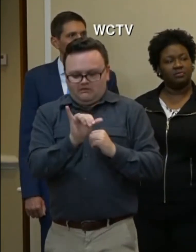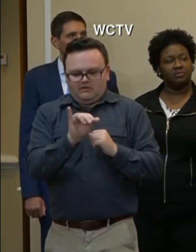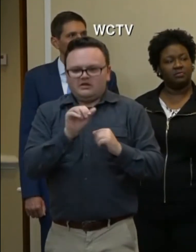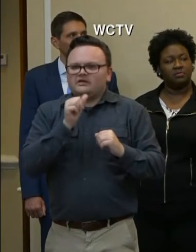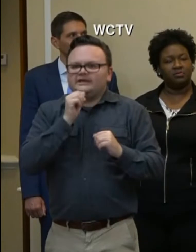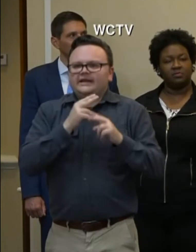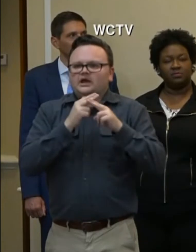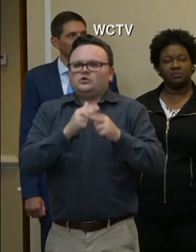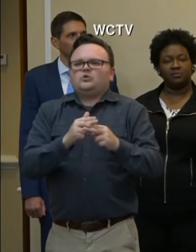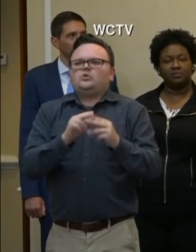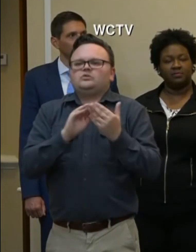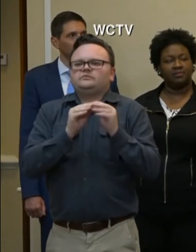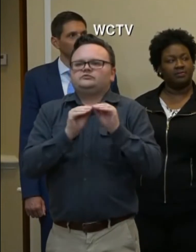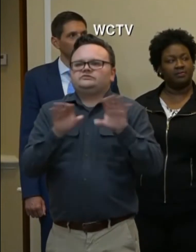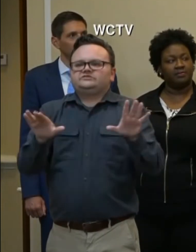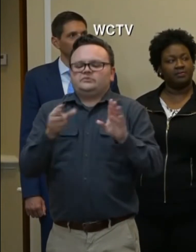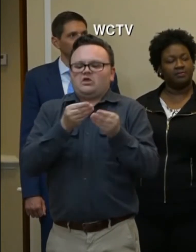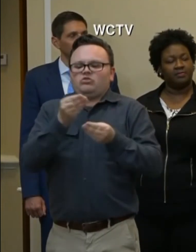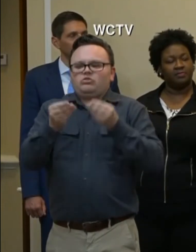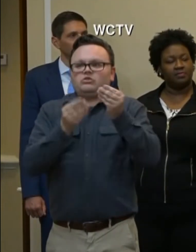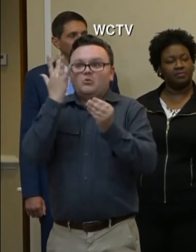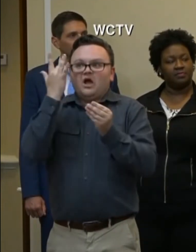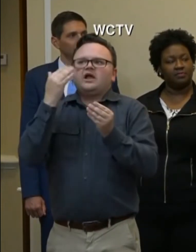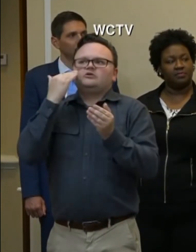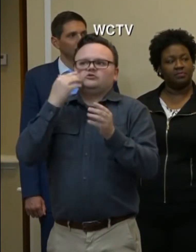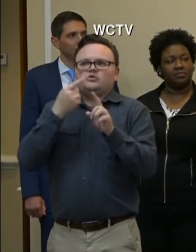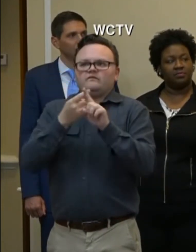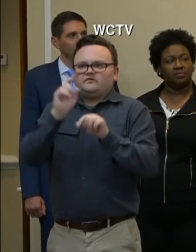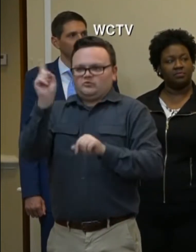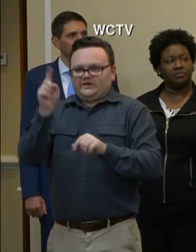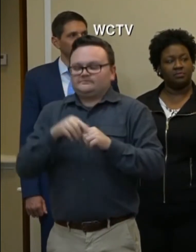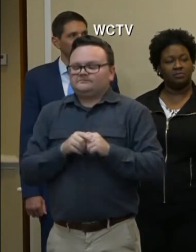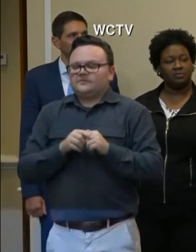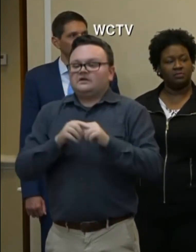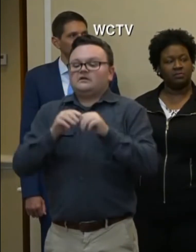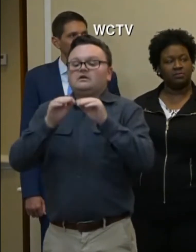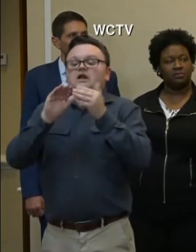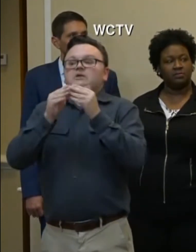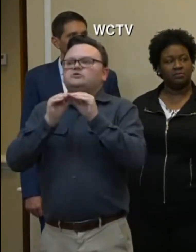with a community spreaded situation you have three or four people never traveled